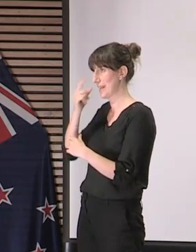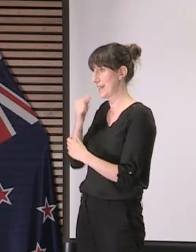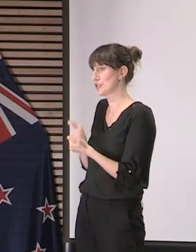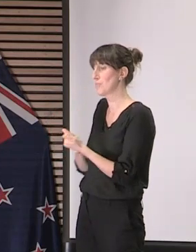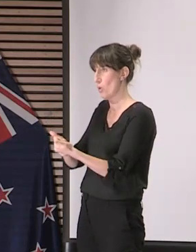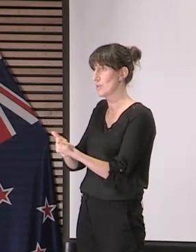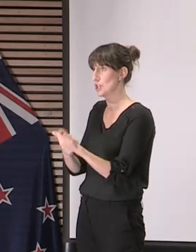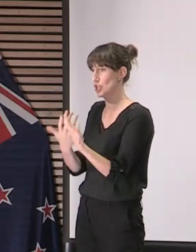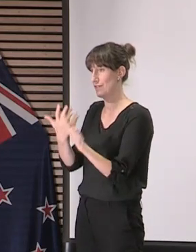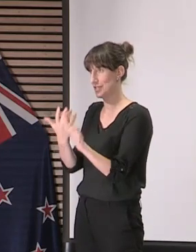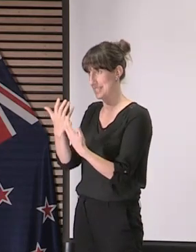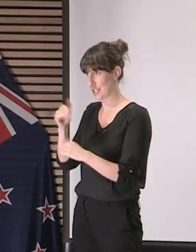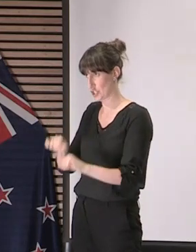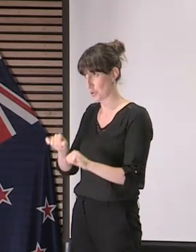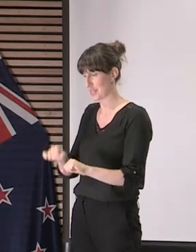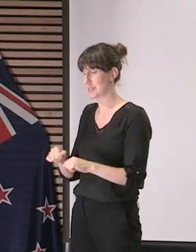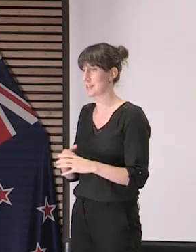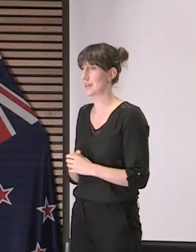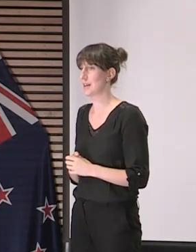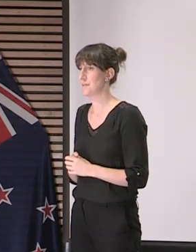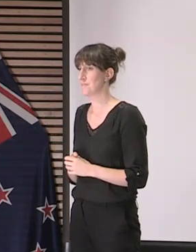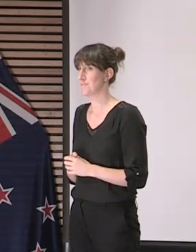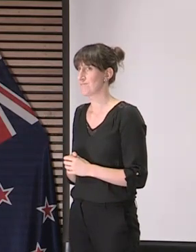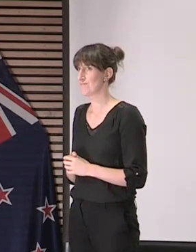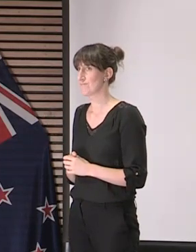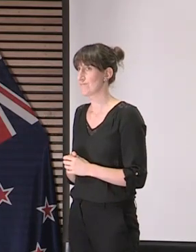weeks, about additional things